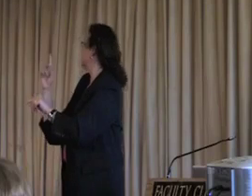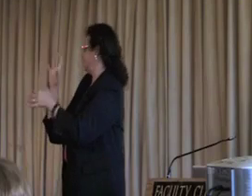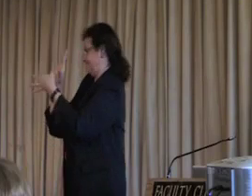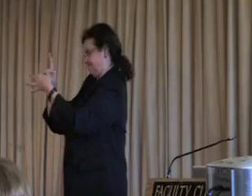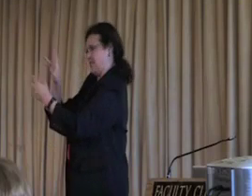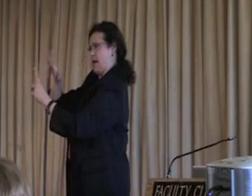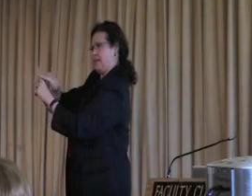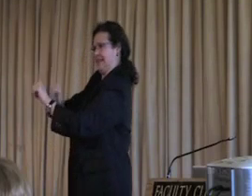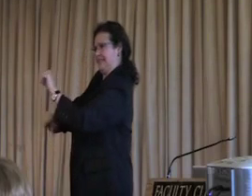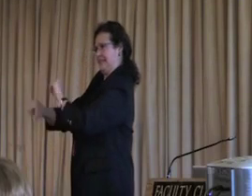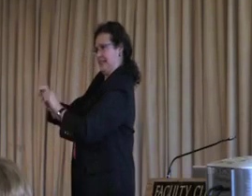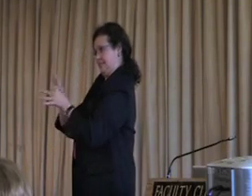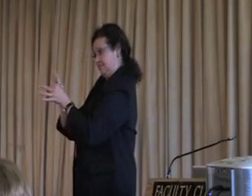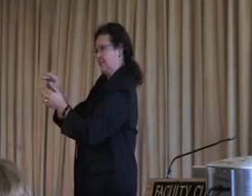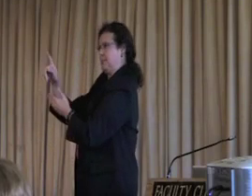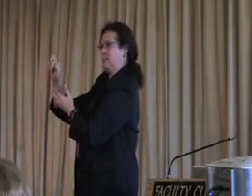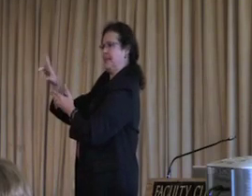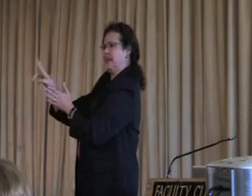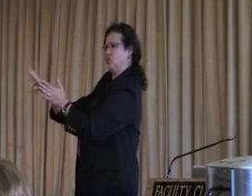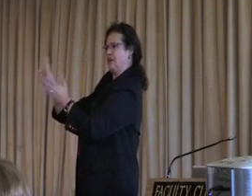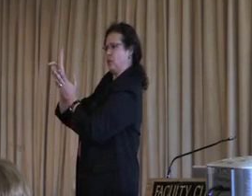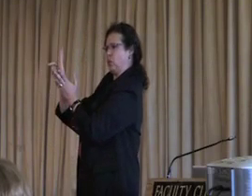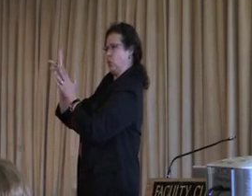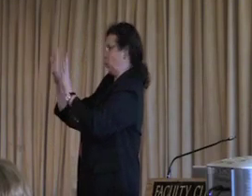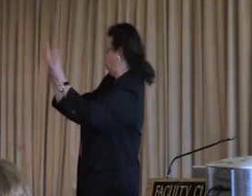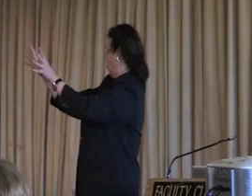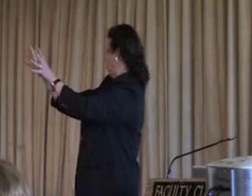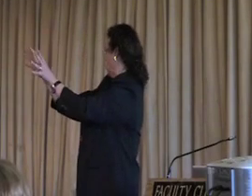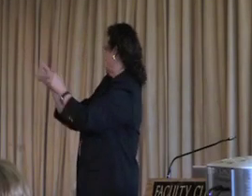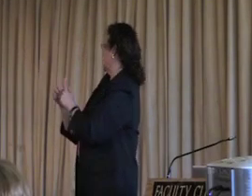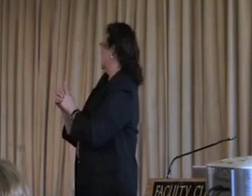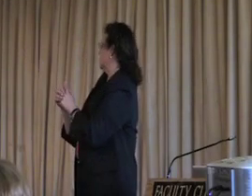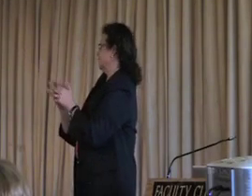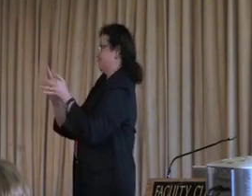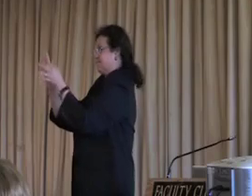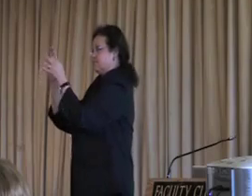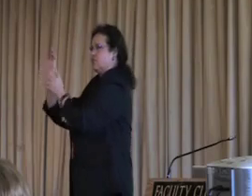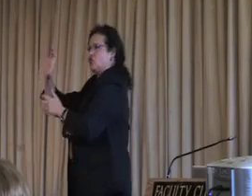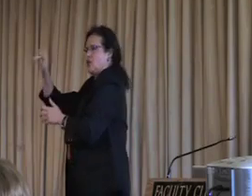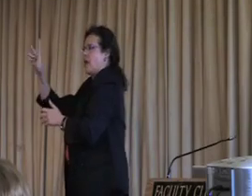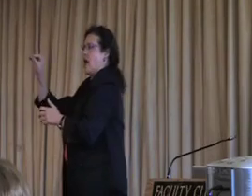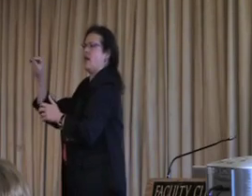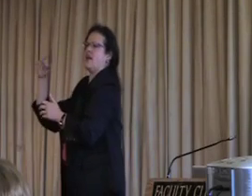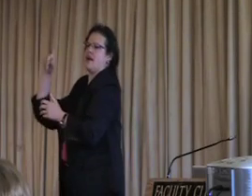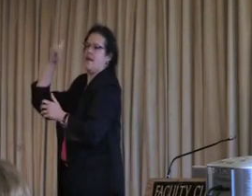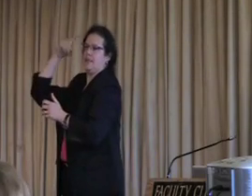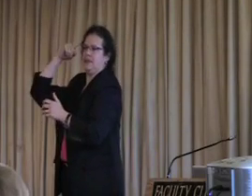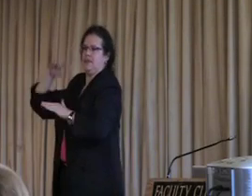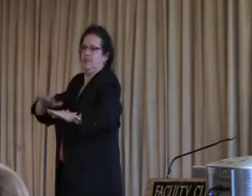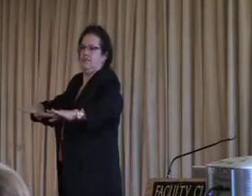component and the thesis. And as far as research and development, it's based on the applied